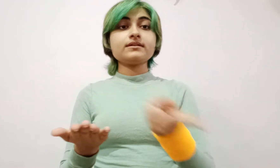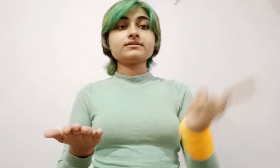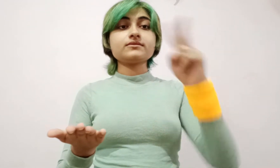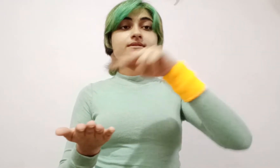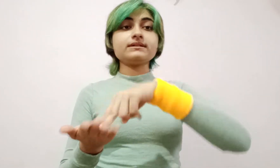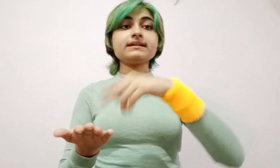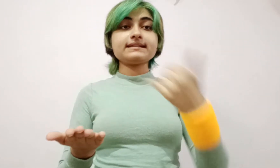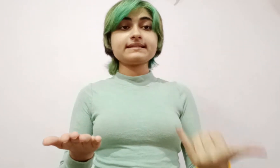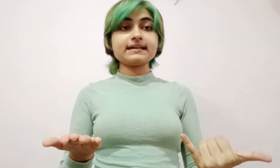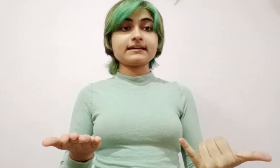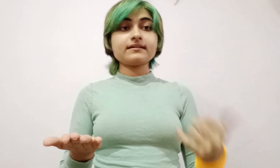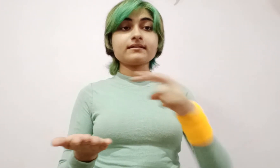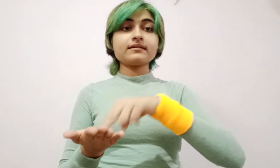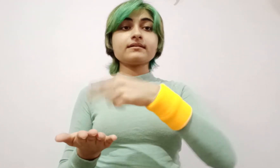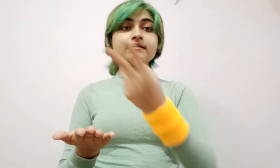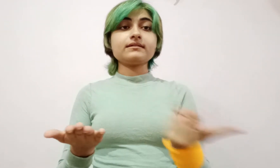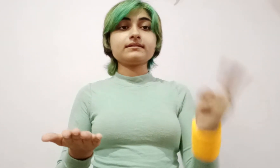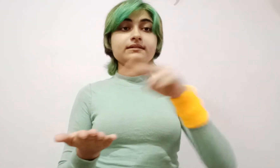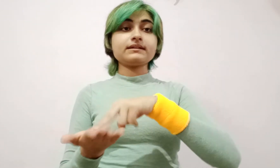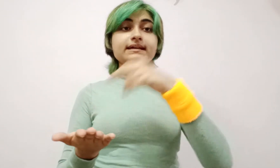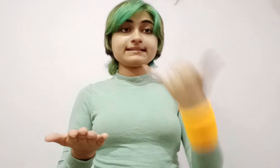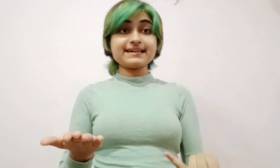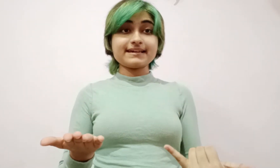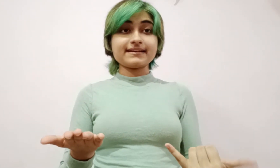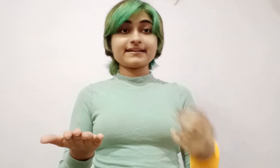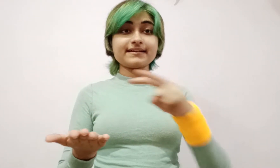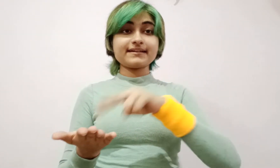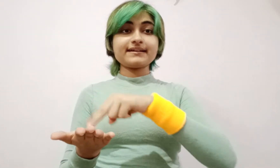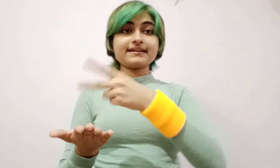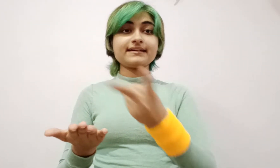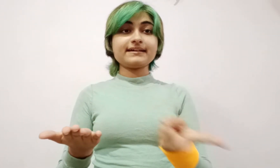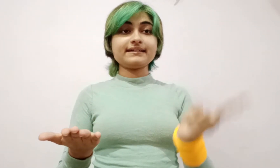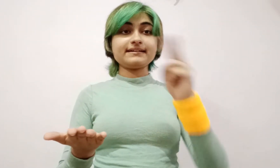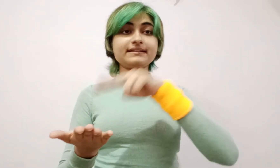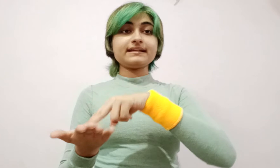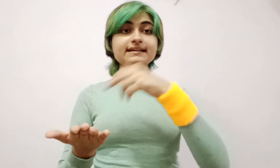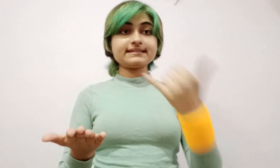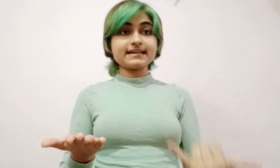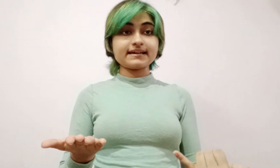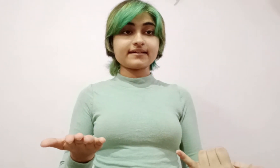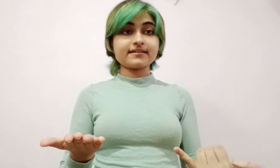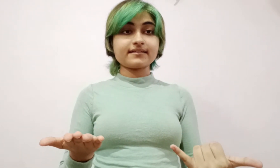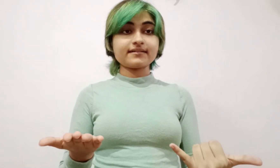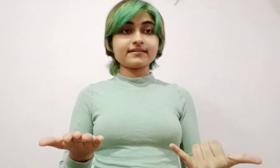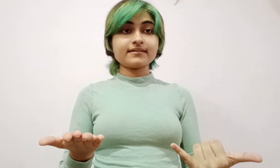So, GRACING. GRACING. GRACING.